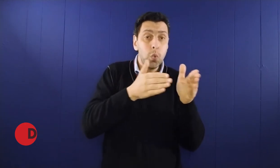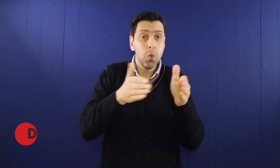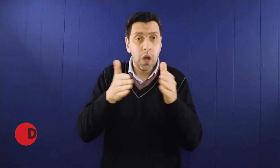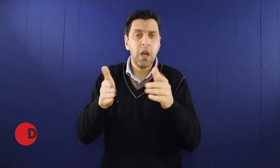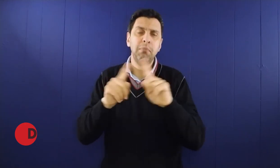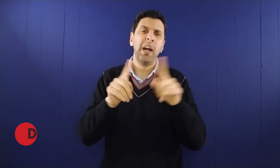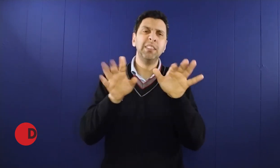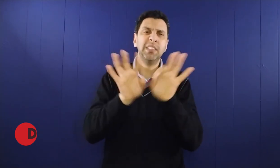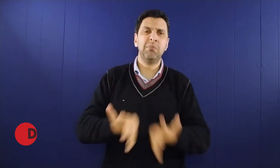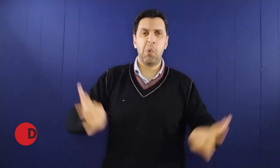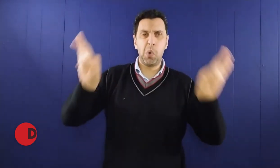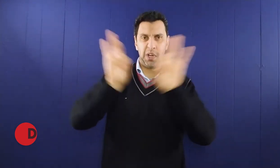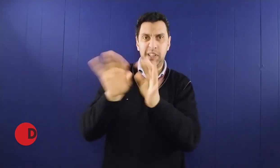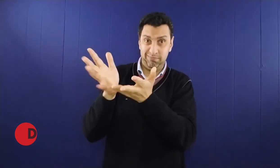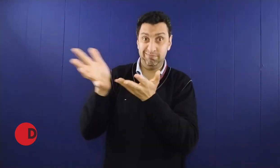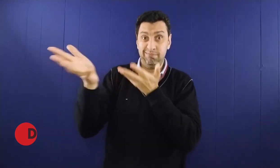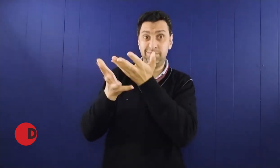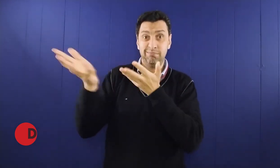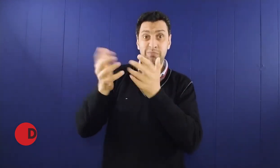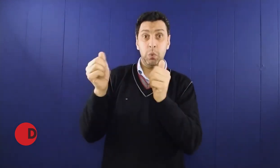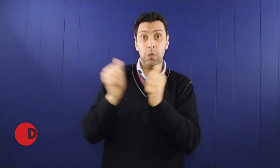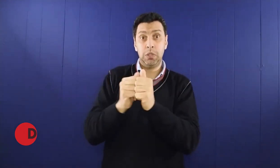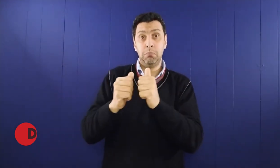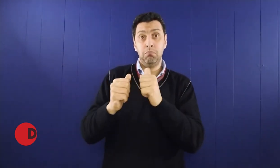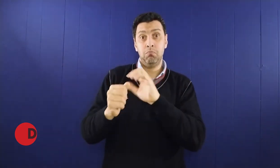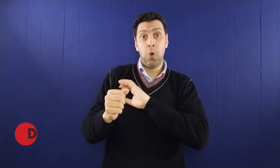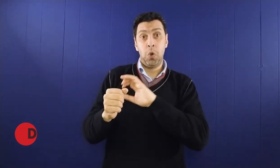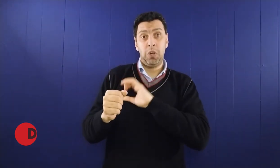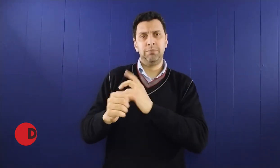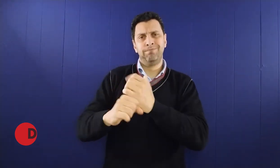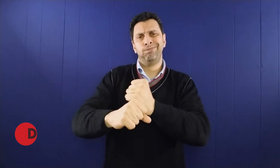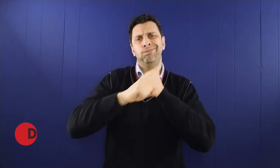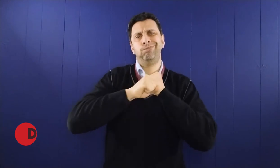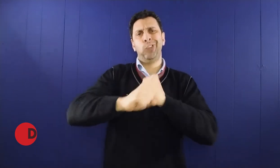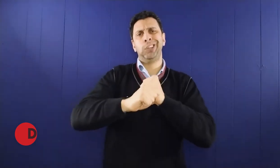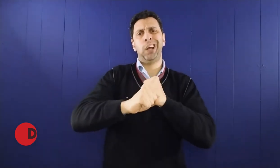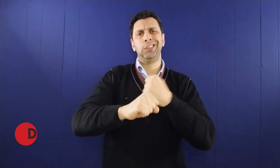There could be other options or ways but it is important when